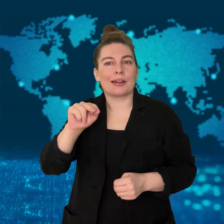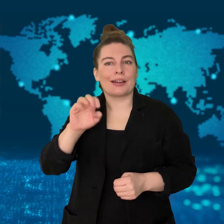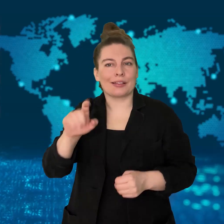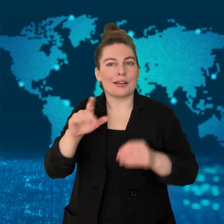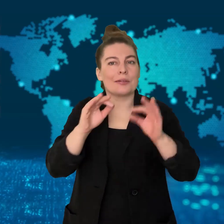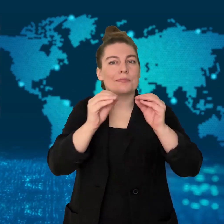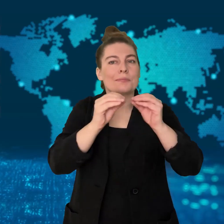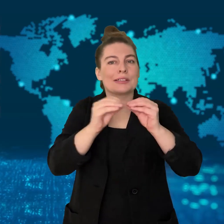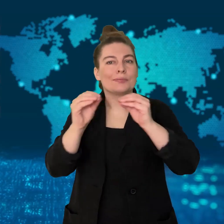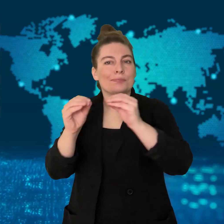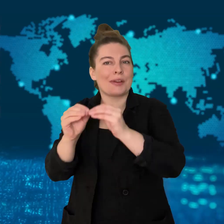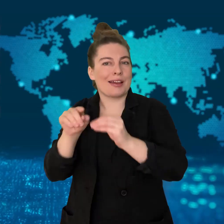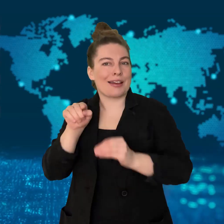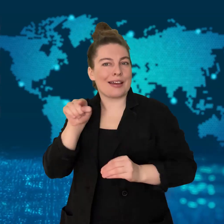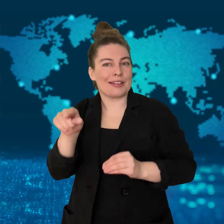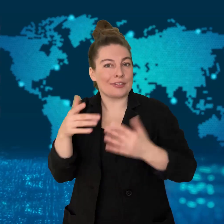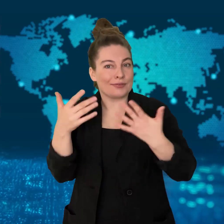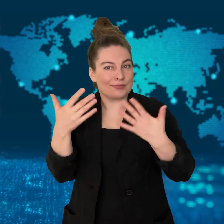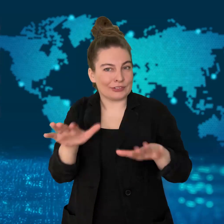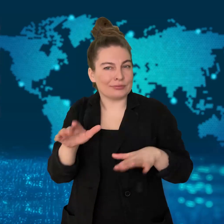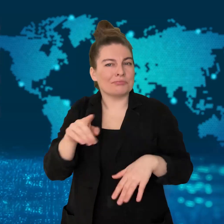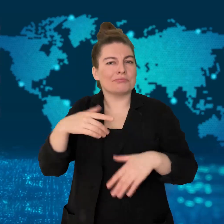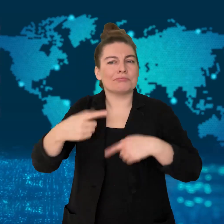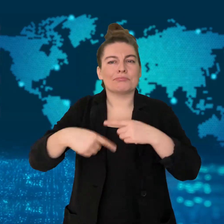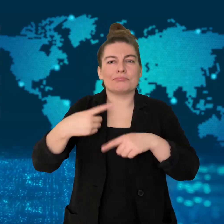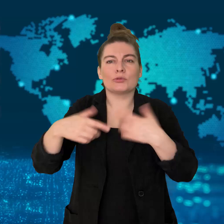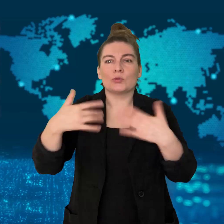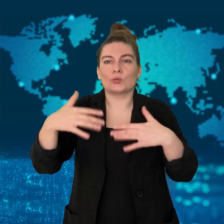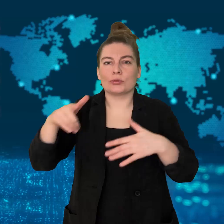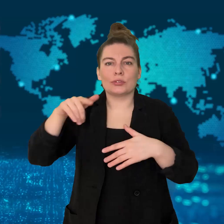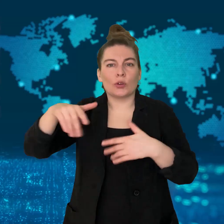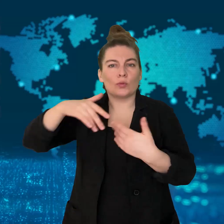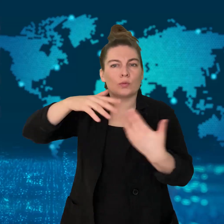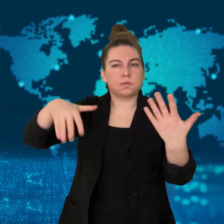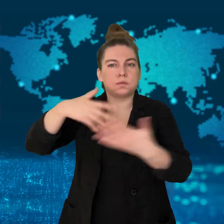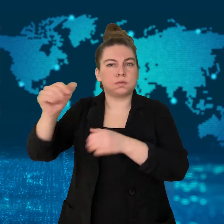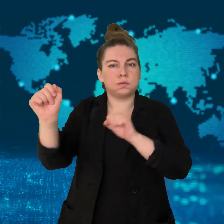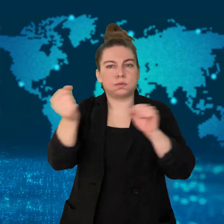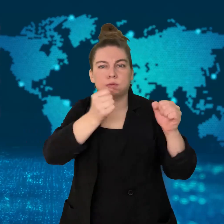cross the coast near Australia's capital of Brisbane since 1974.